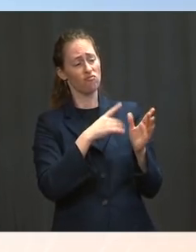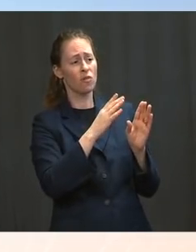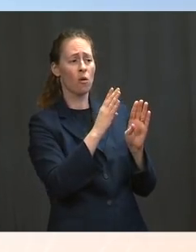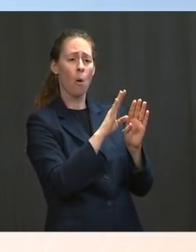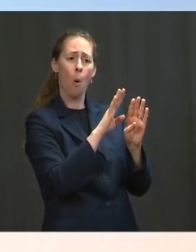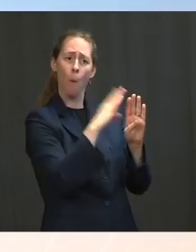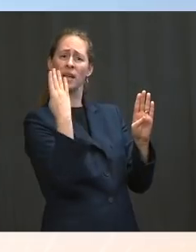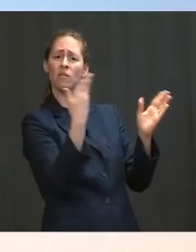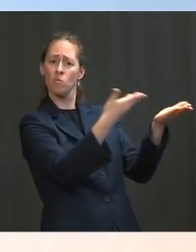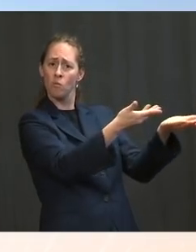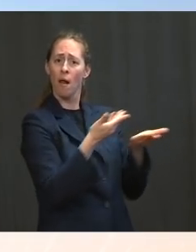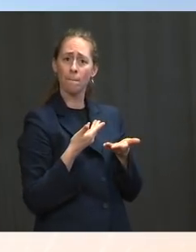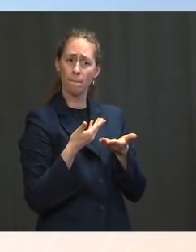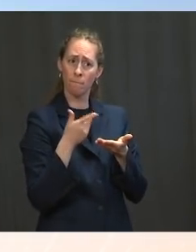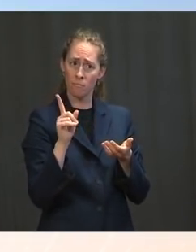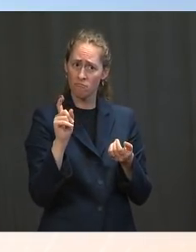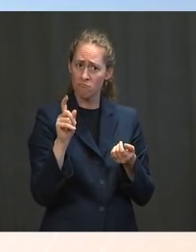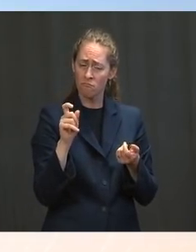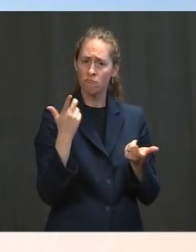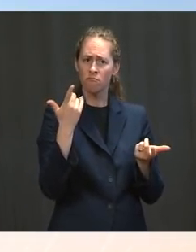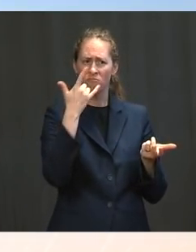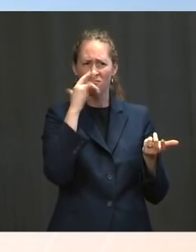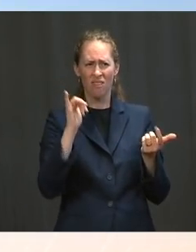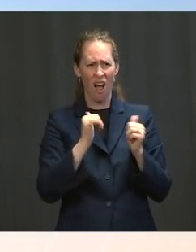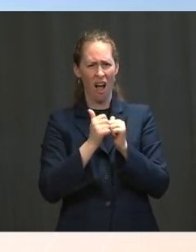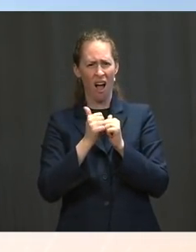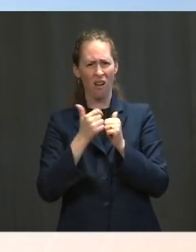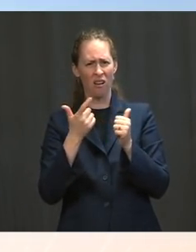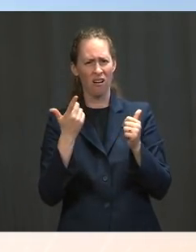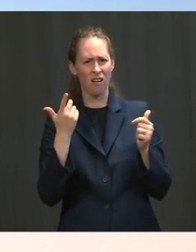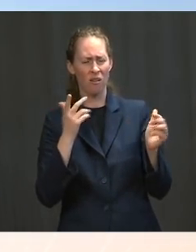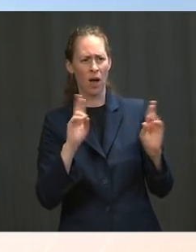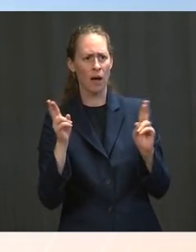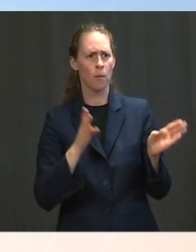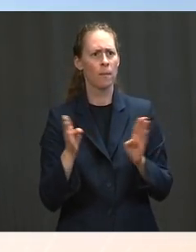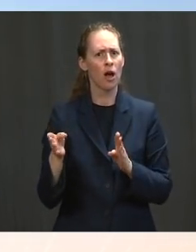Are you preparing for an exodus situation or ? Ms. Psaki: Well, I would say, first, that our focus,